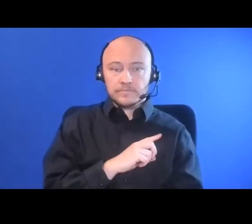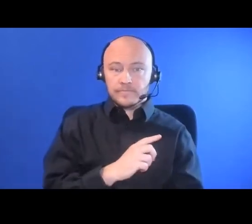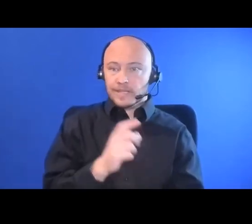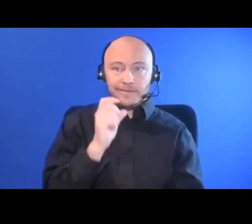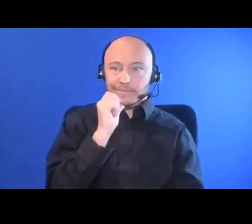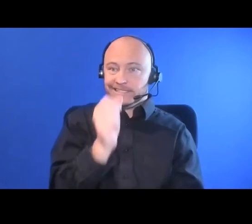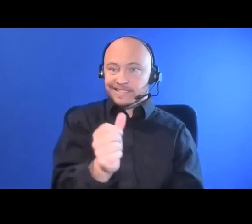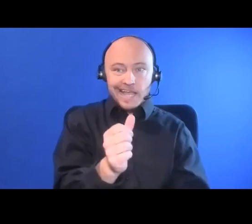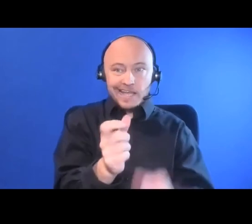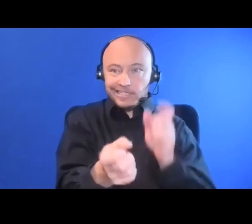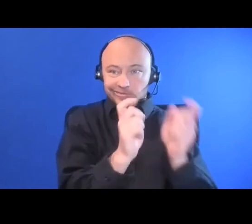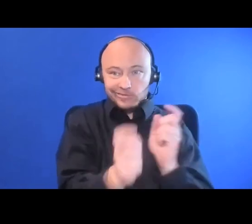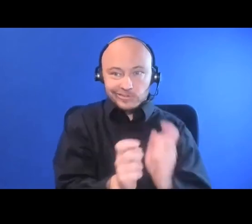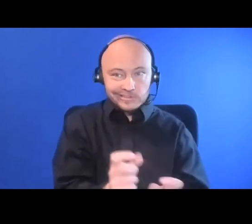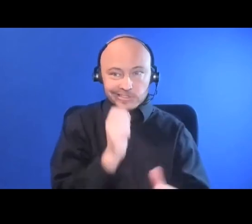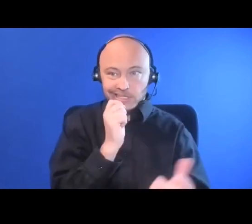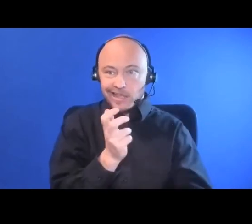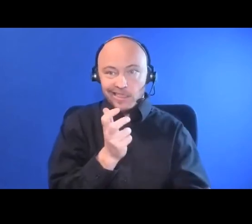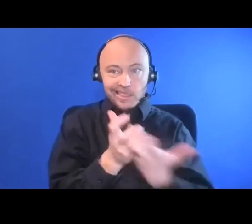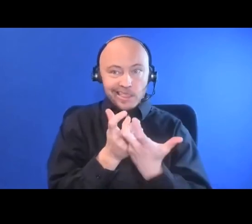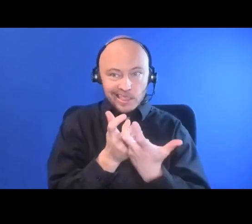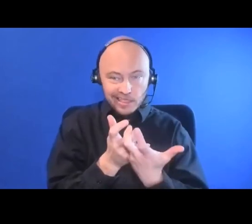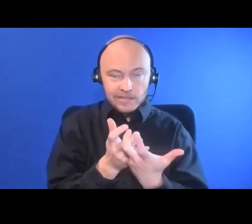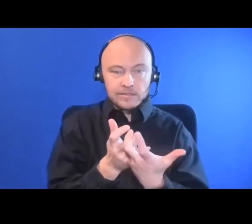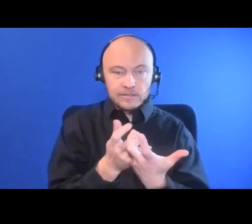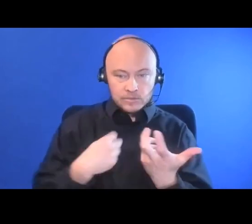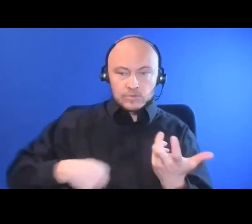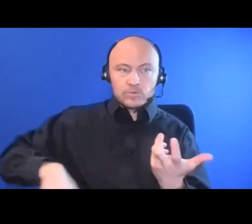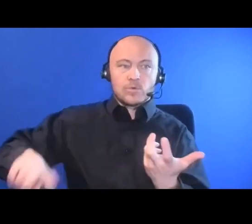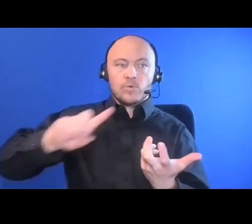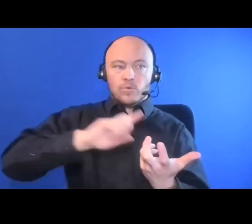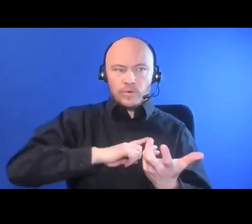so, I think we need to form more solidarity